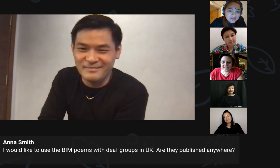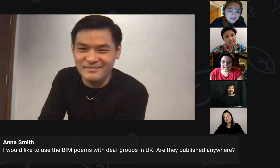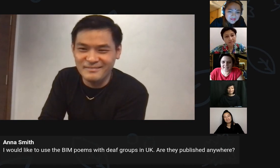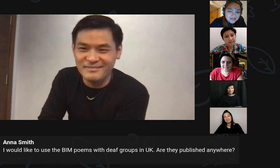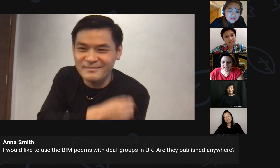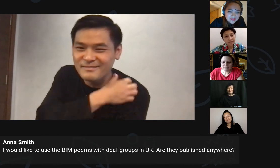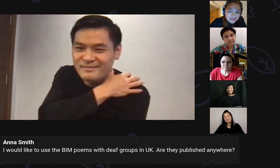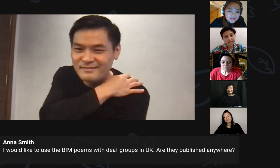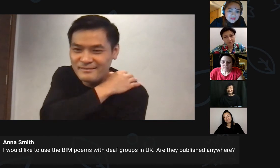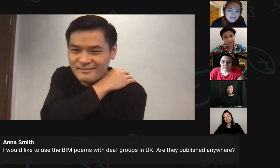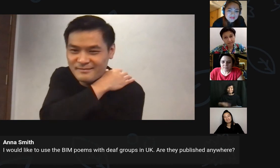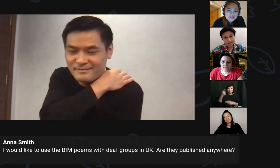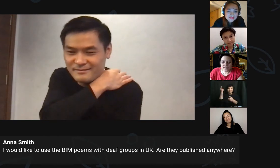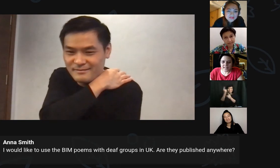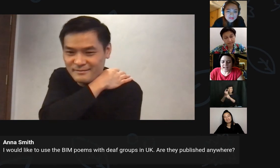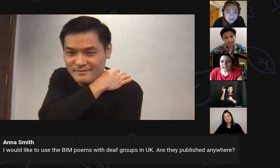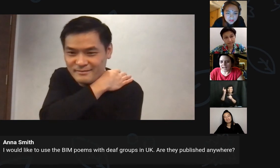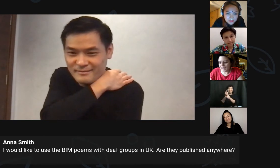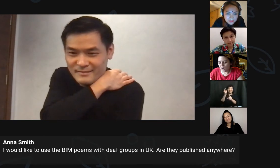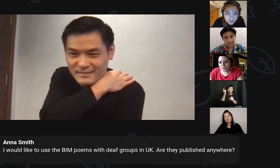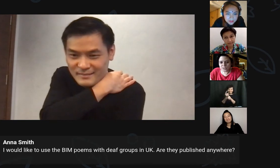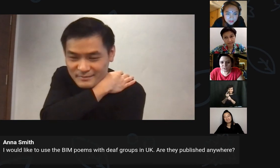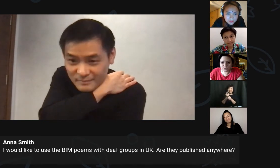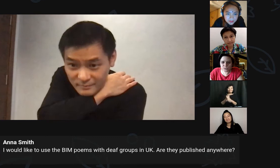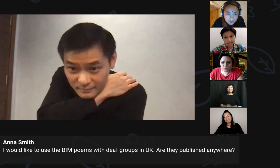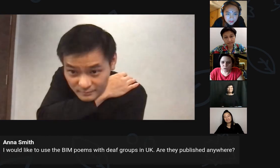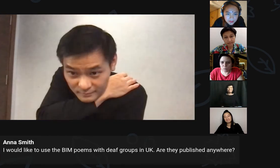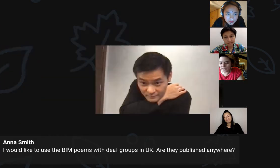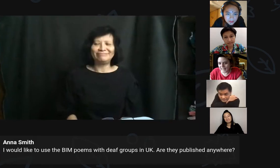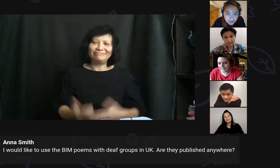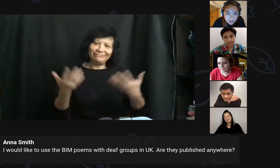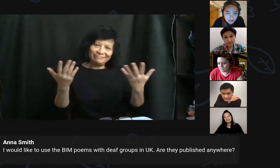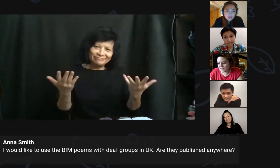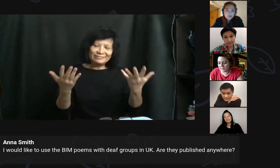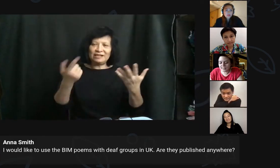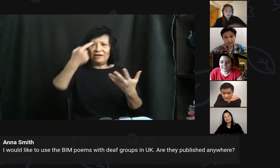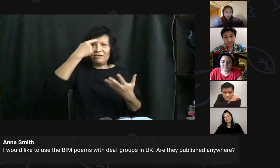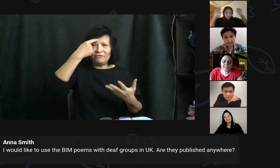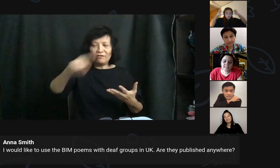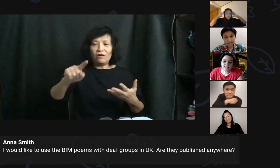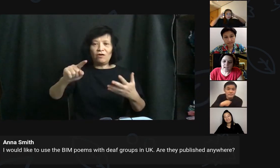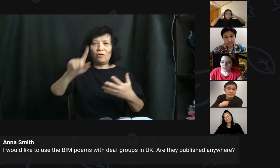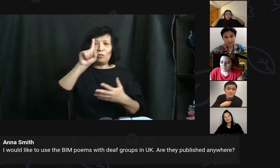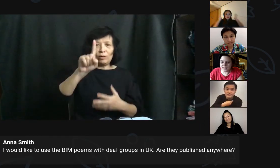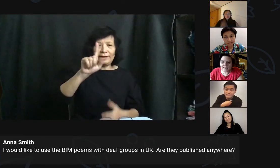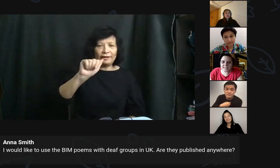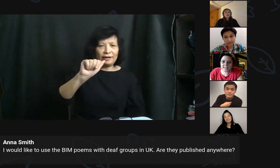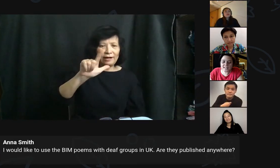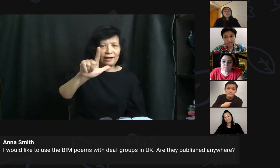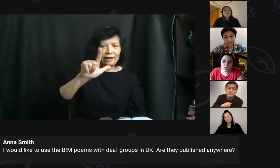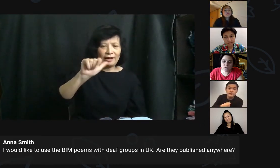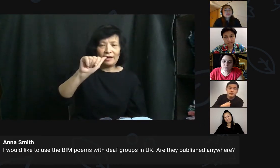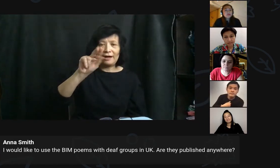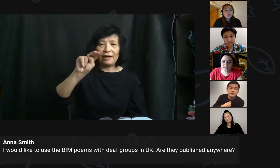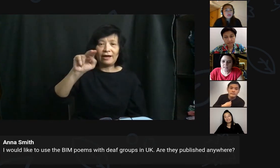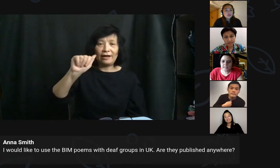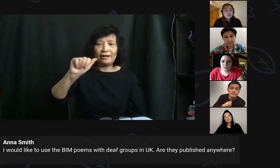Exactly. Also to a one Anna Smith, yes, this poem